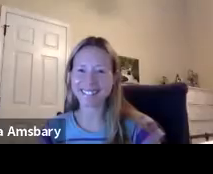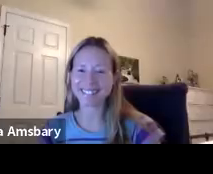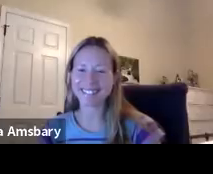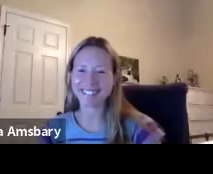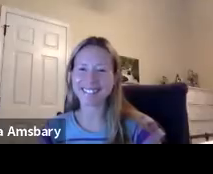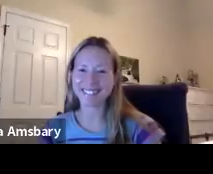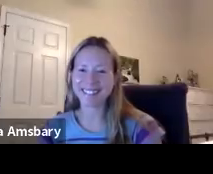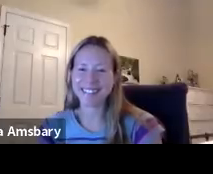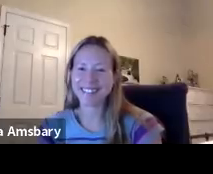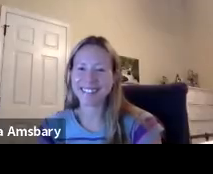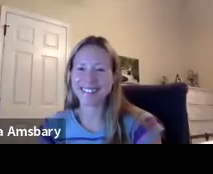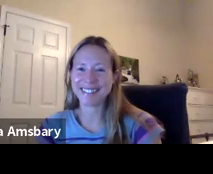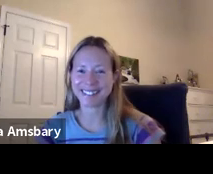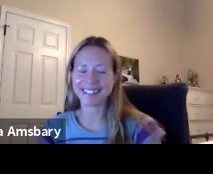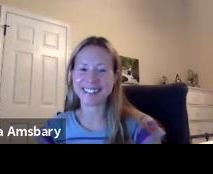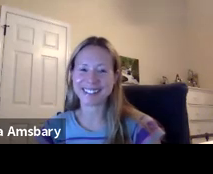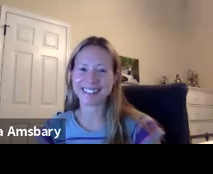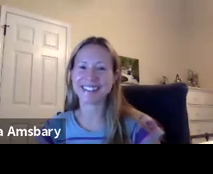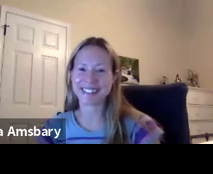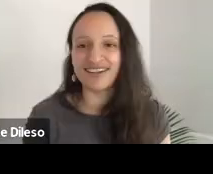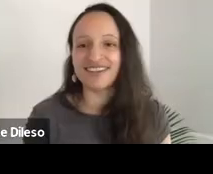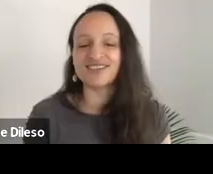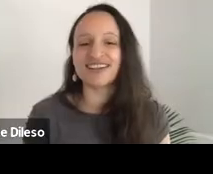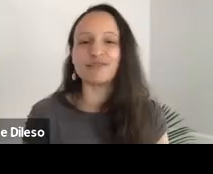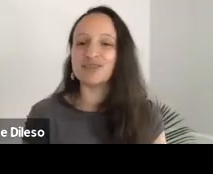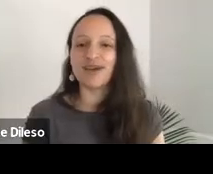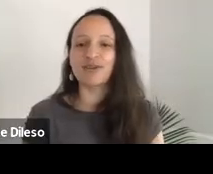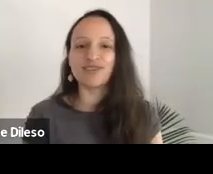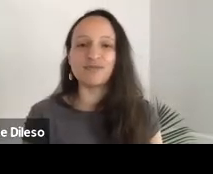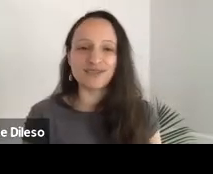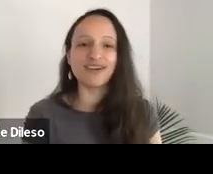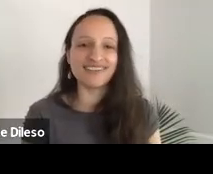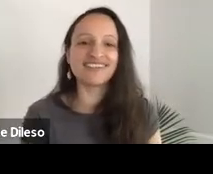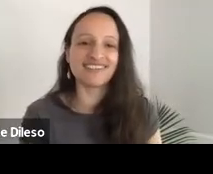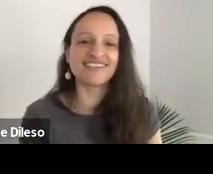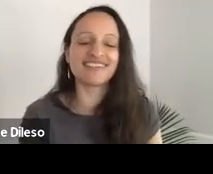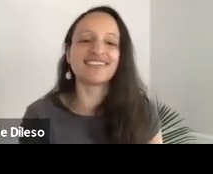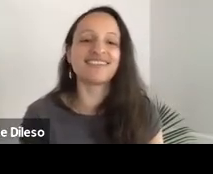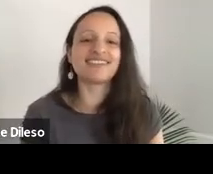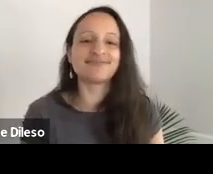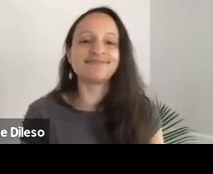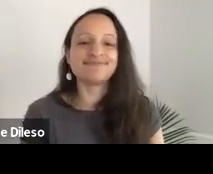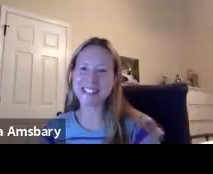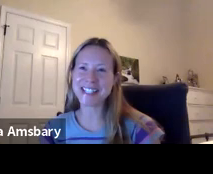Yeah, that's definitely something you want to encourage that they take that, that fun in those activities back with them as well.